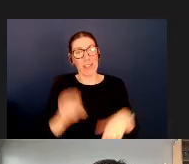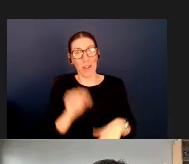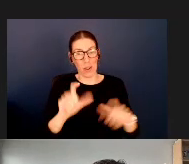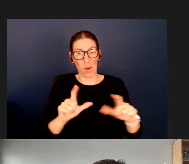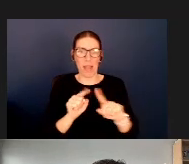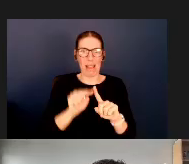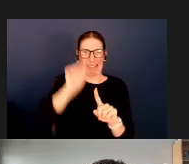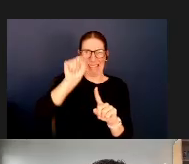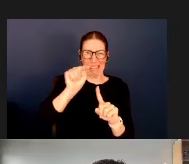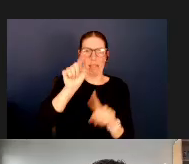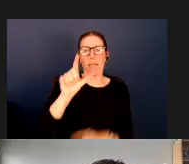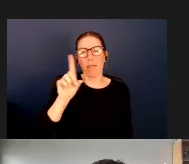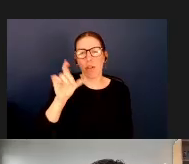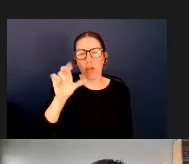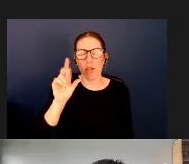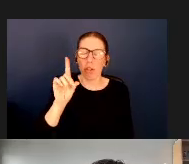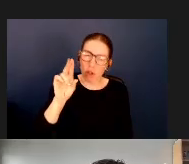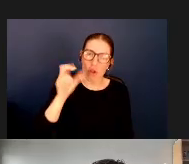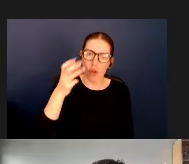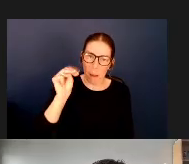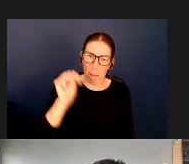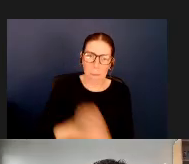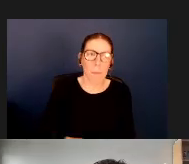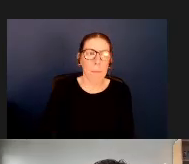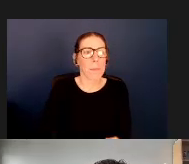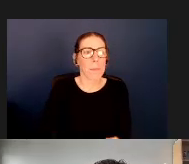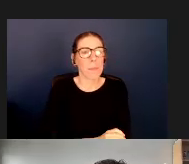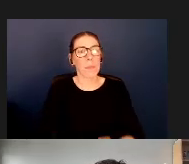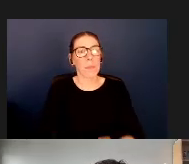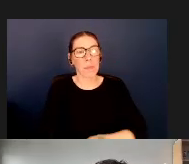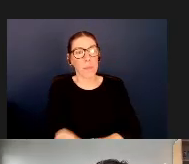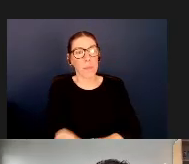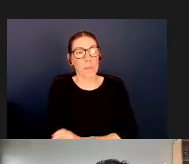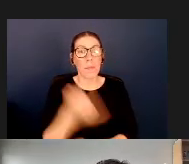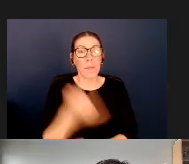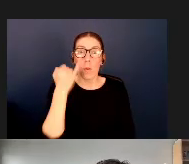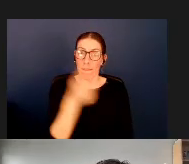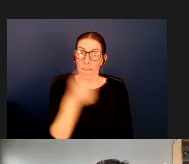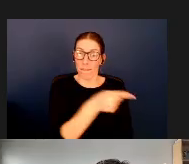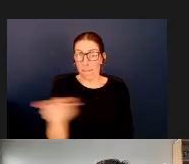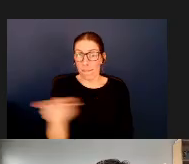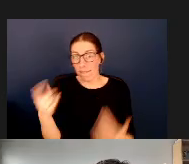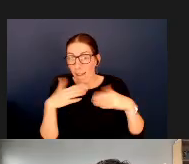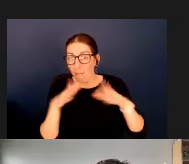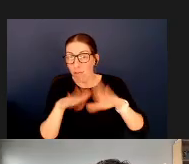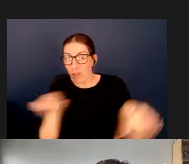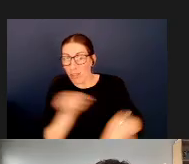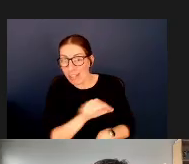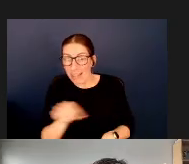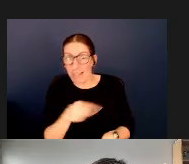Well, so for any of you who have children with developmental disabilities or you care for them